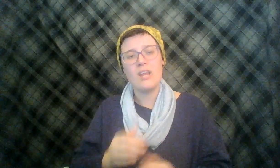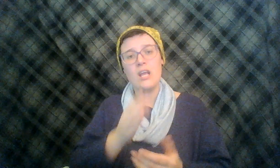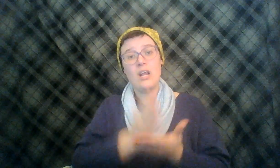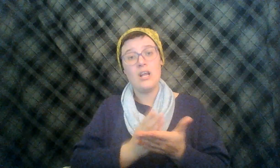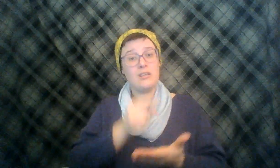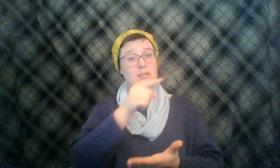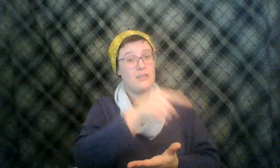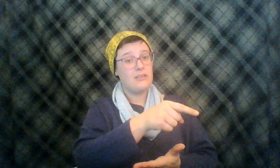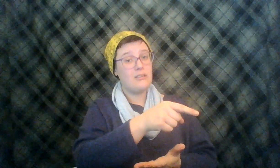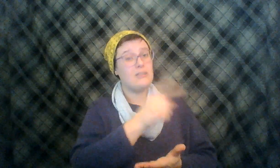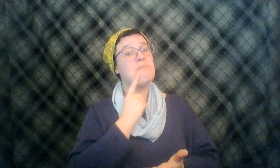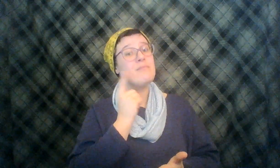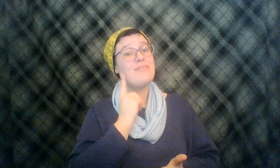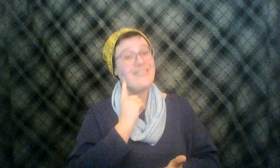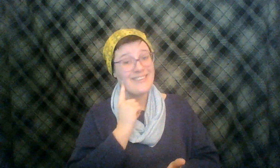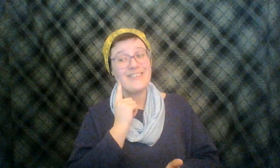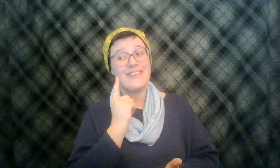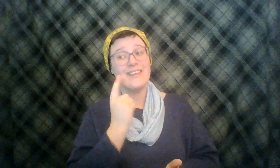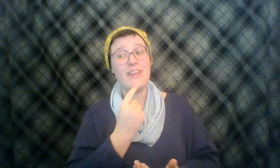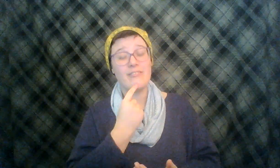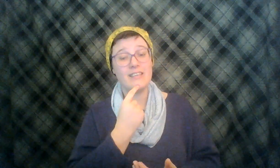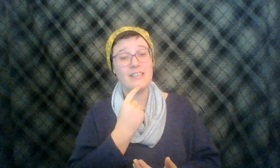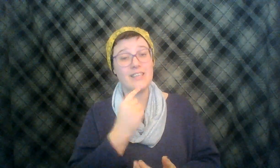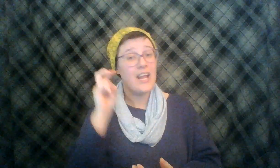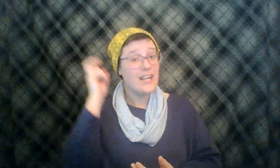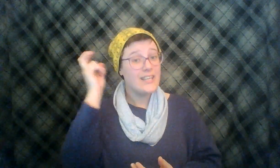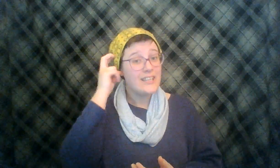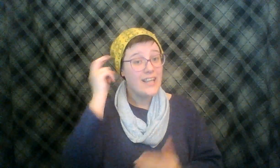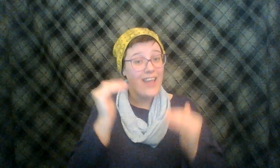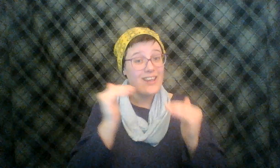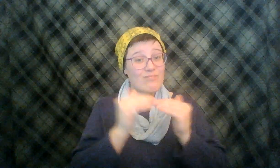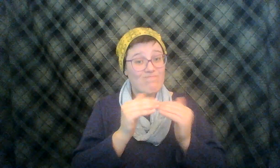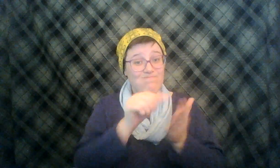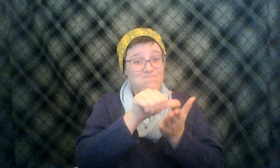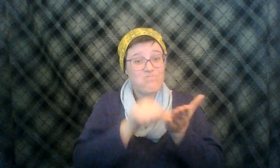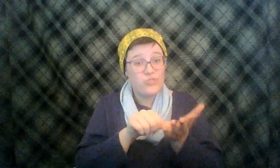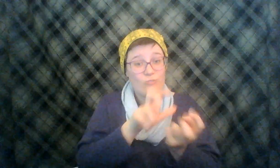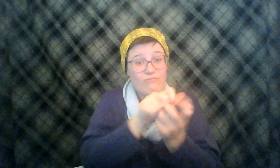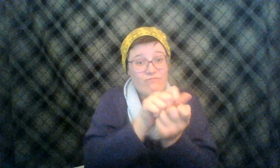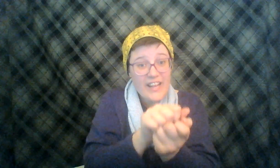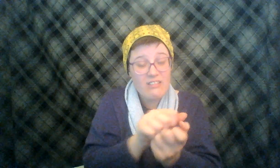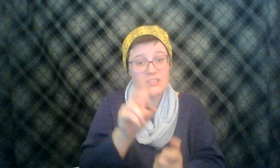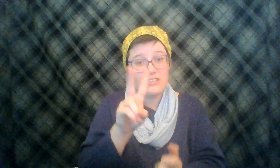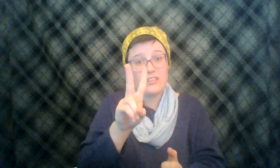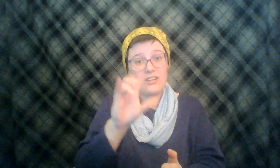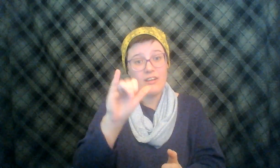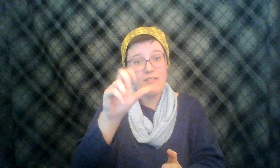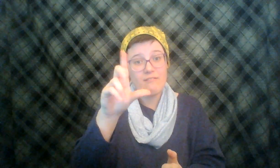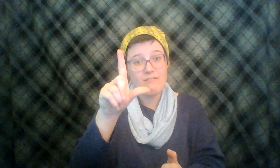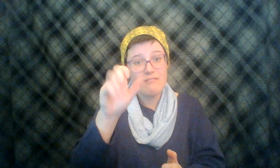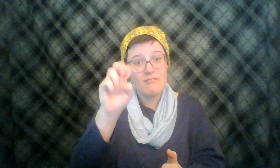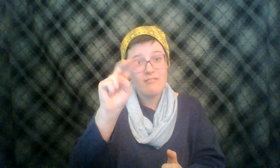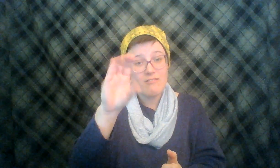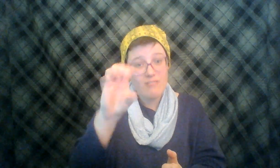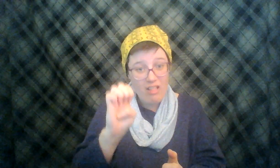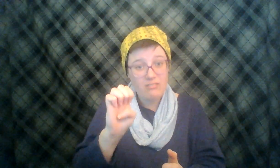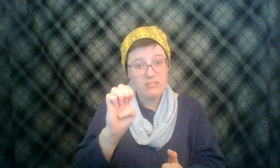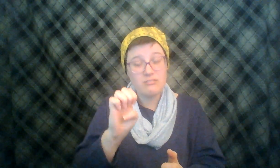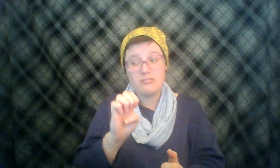Some in the D/HH community declare CIs to be “surgical violence”